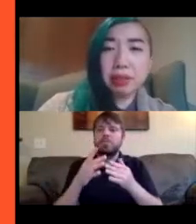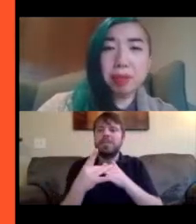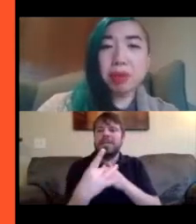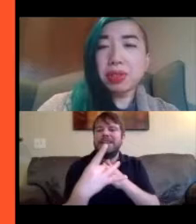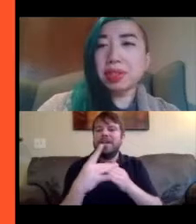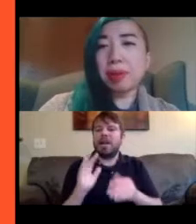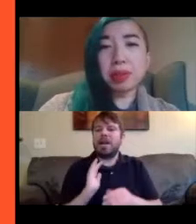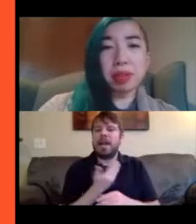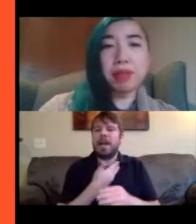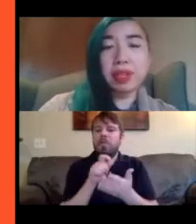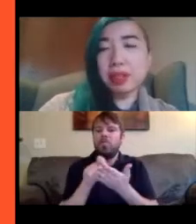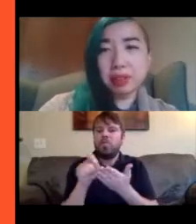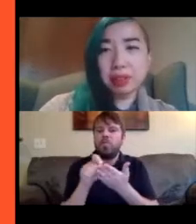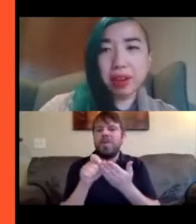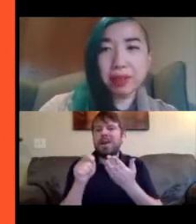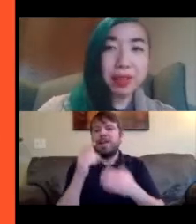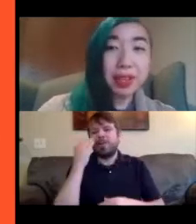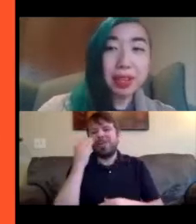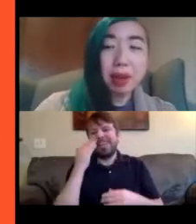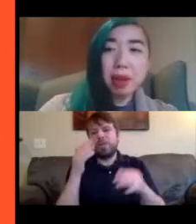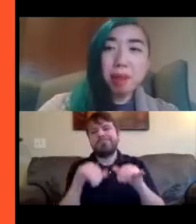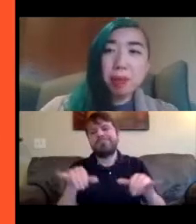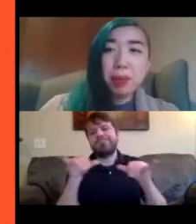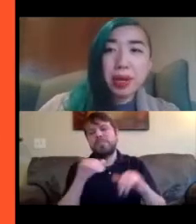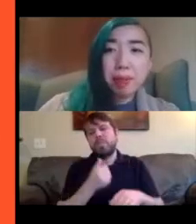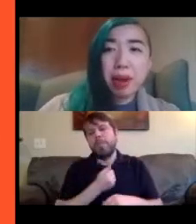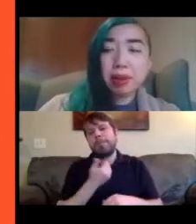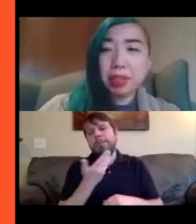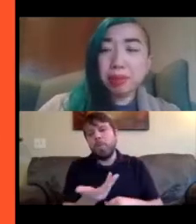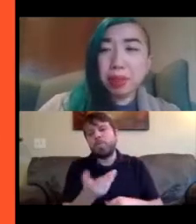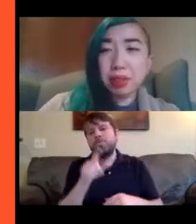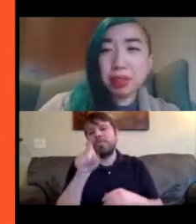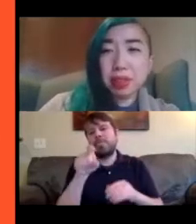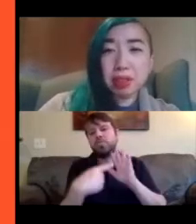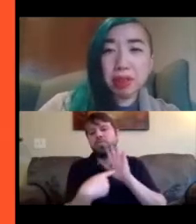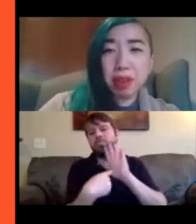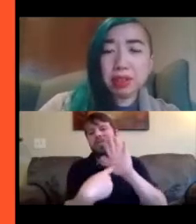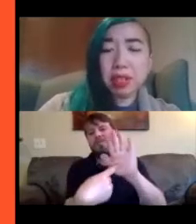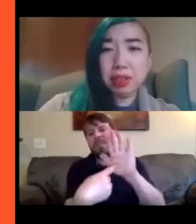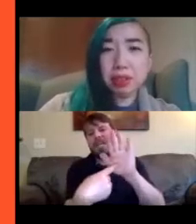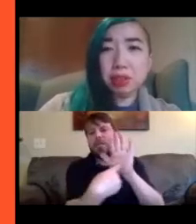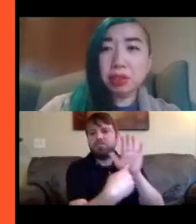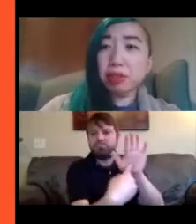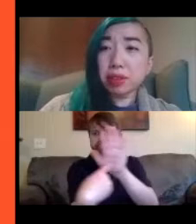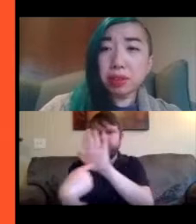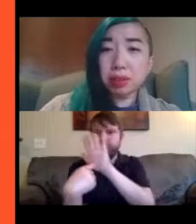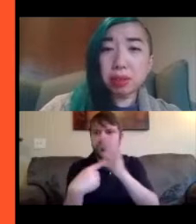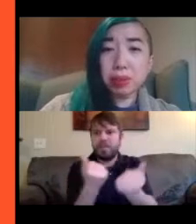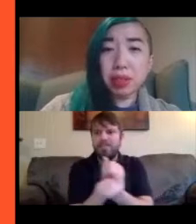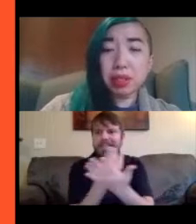poetry is supposed to reveal everything. But what about experiences of ours too difficult to put